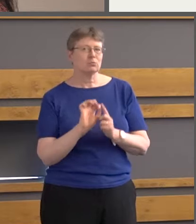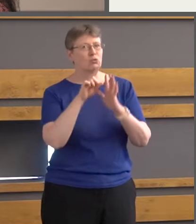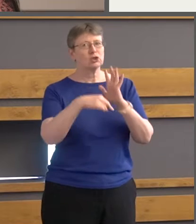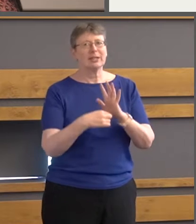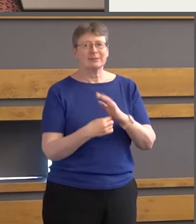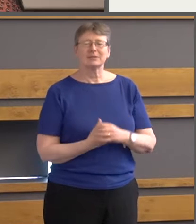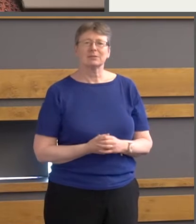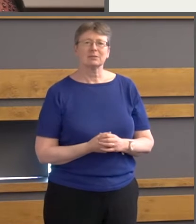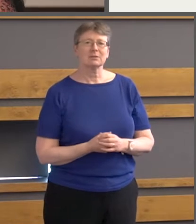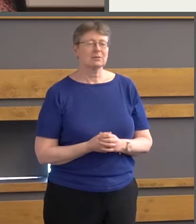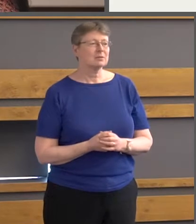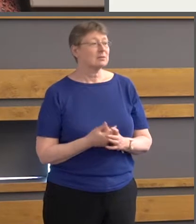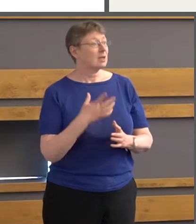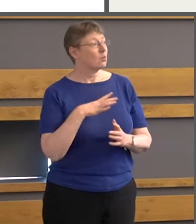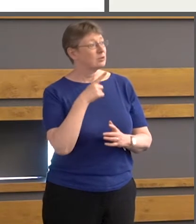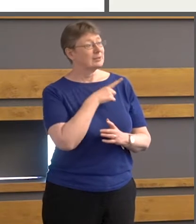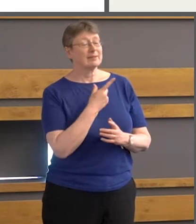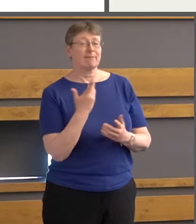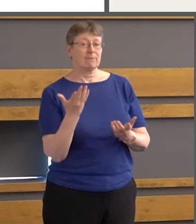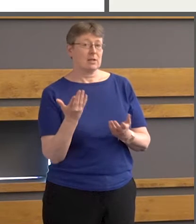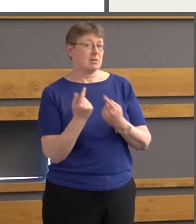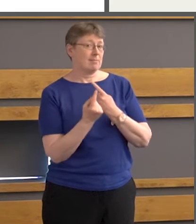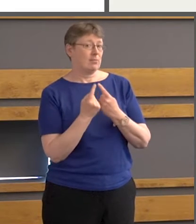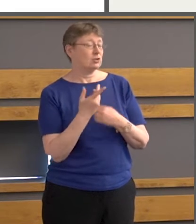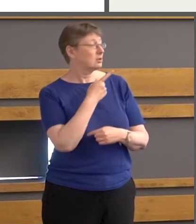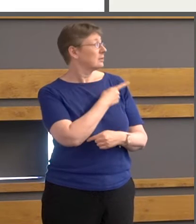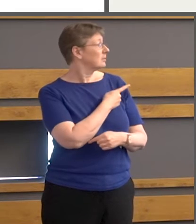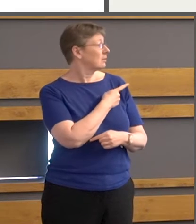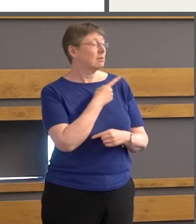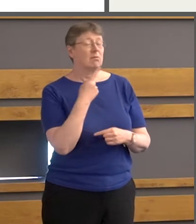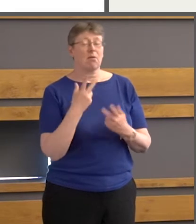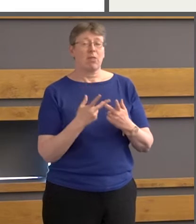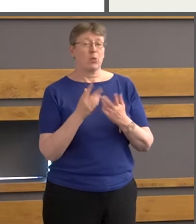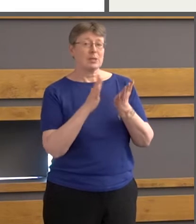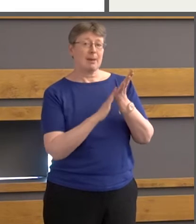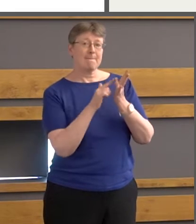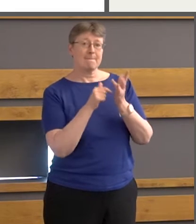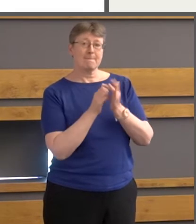I thought I would give a little bit context to Mother Tongue, which is the curatorial duo